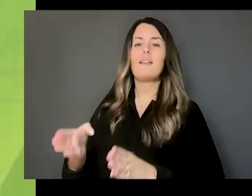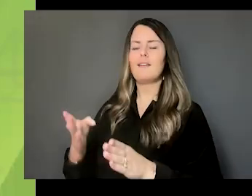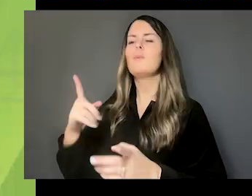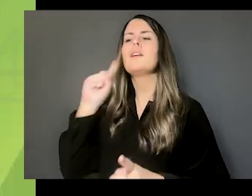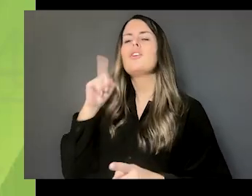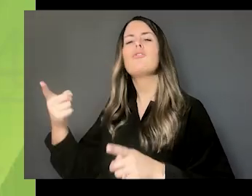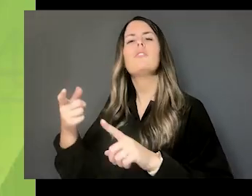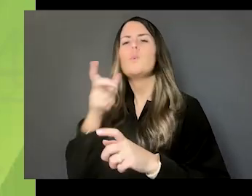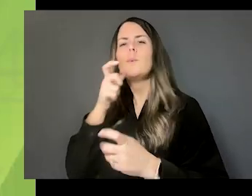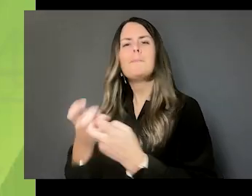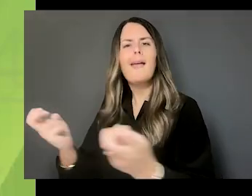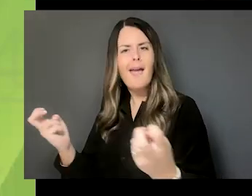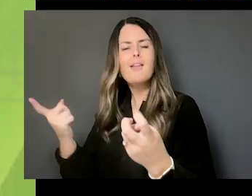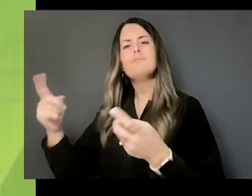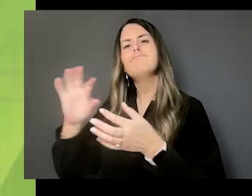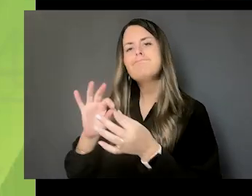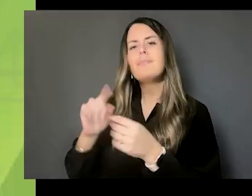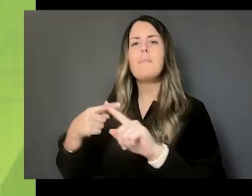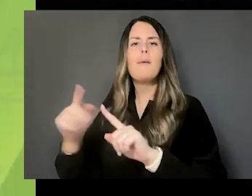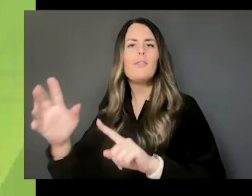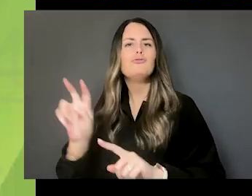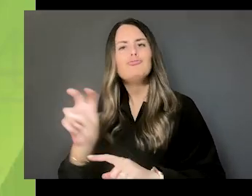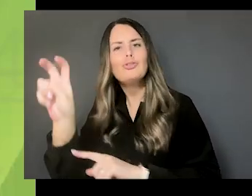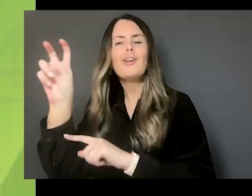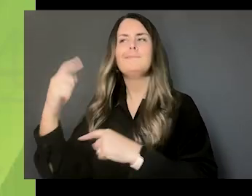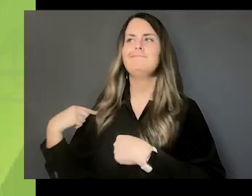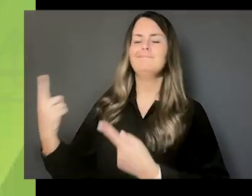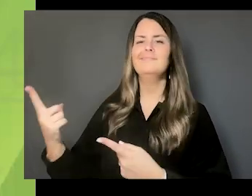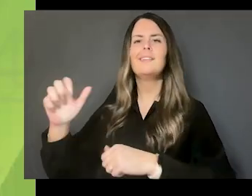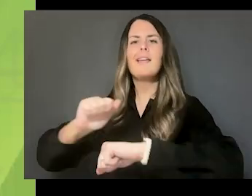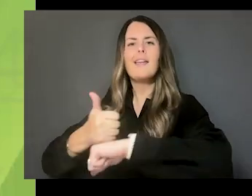some of our panelists to learn about their journey in implementing IM Certified math.